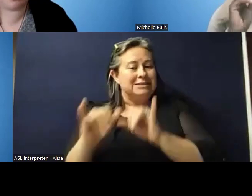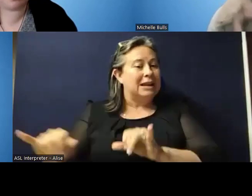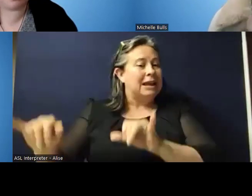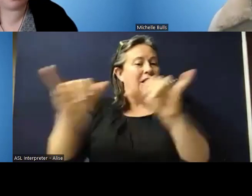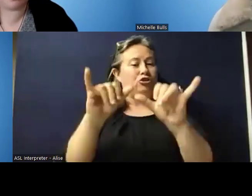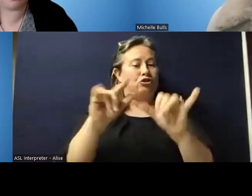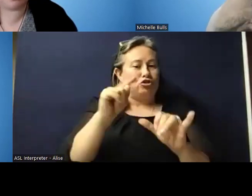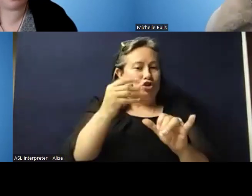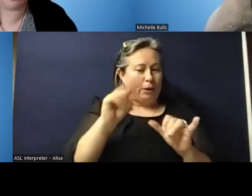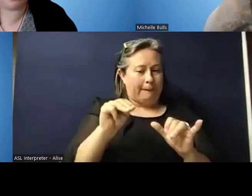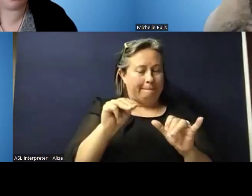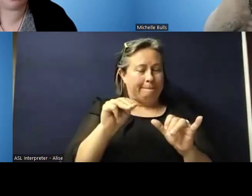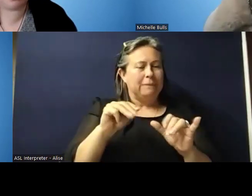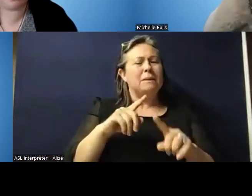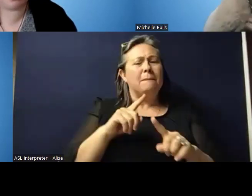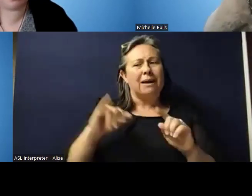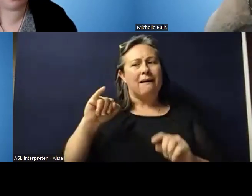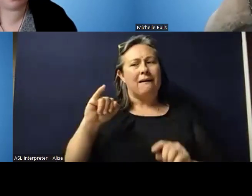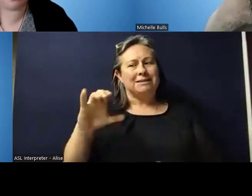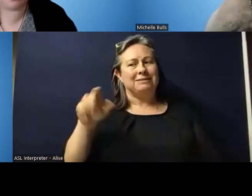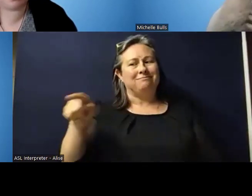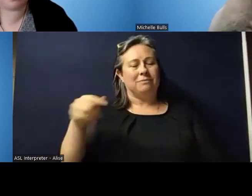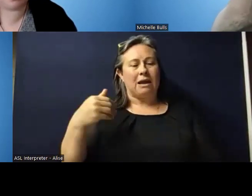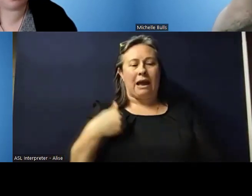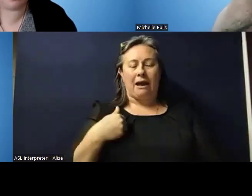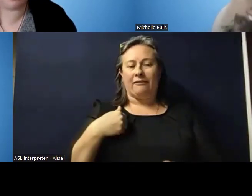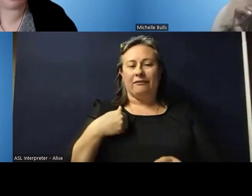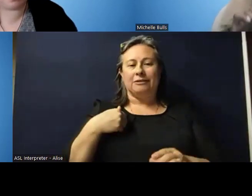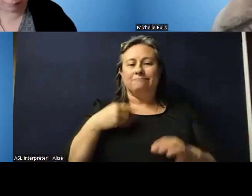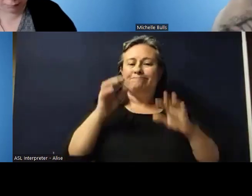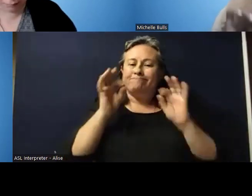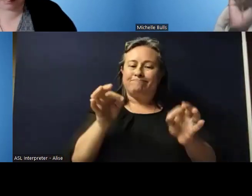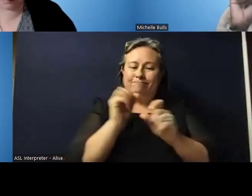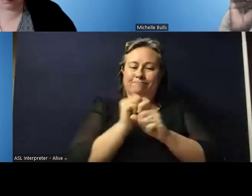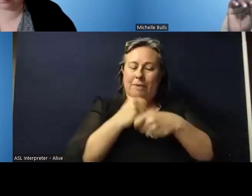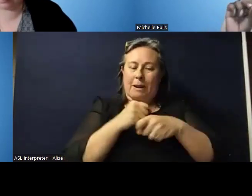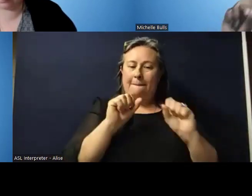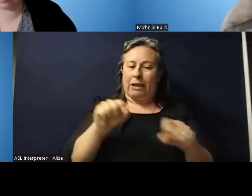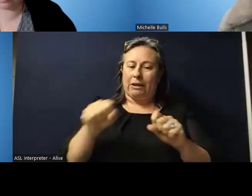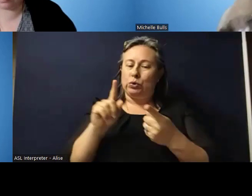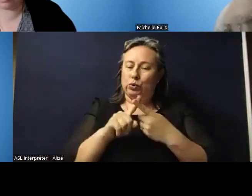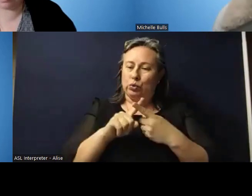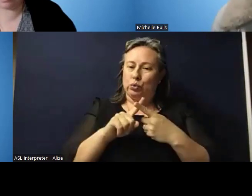the ICs do have the discretion of placing their own IC-specific